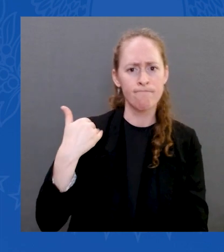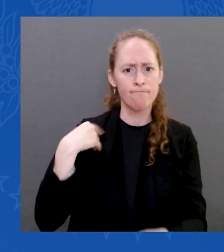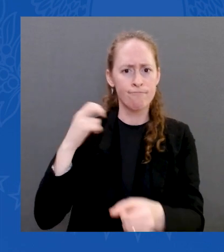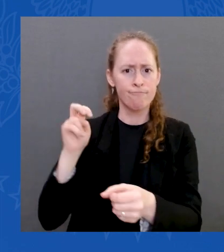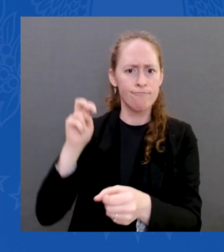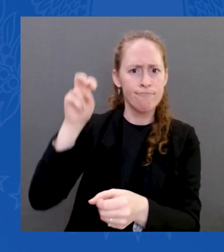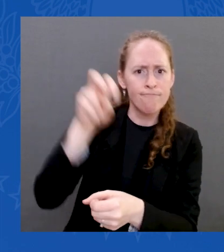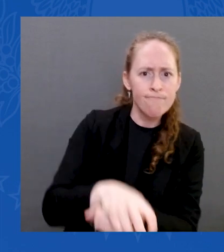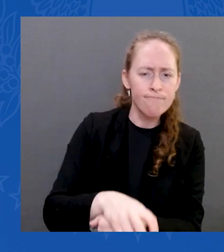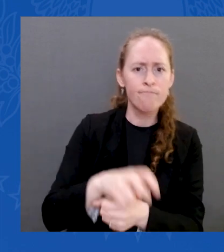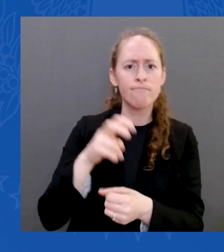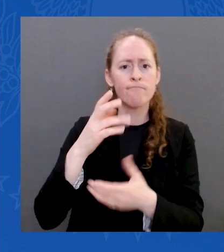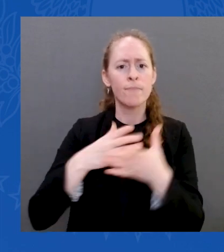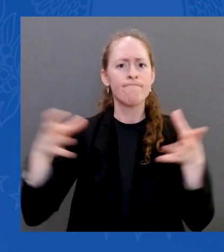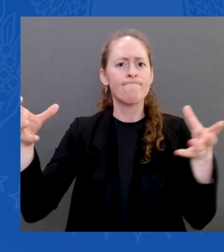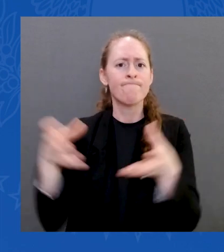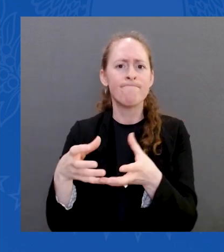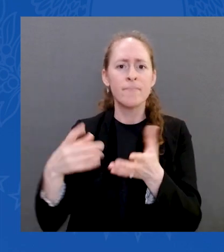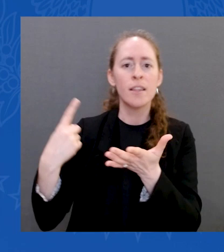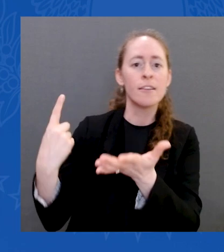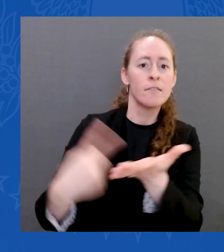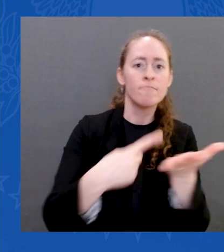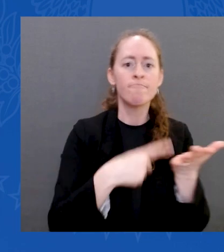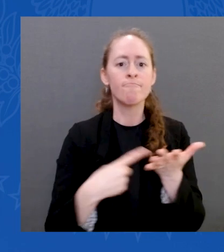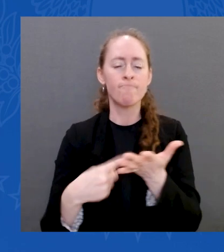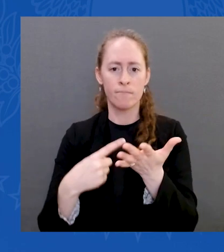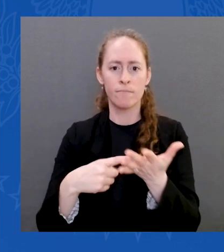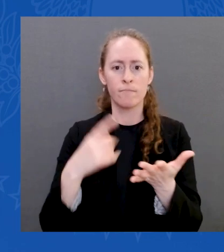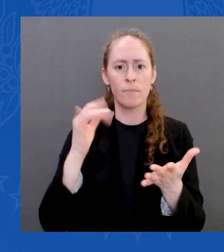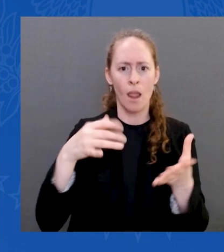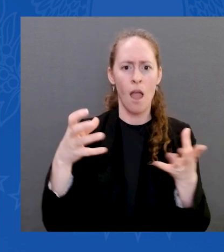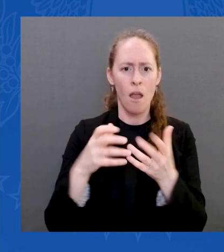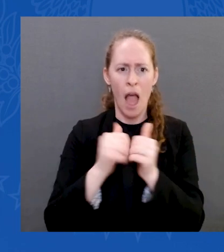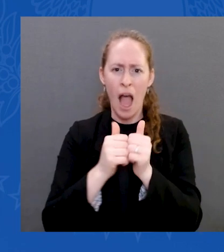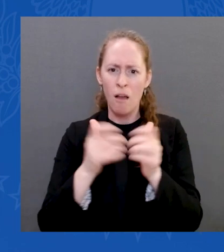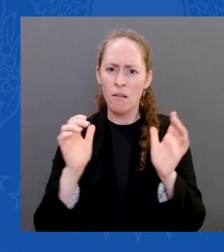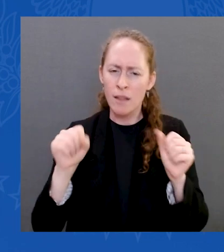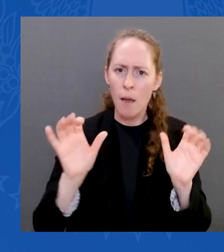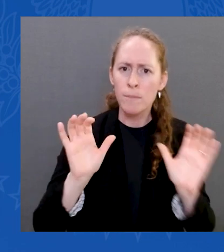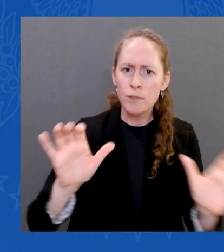how to bring it into the -- into the -- you know, the 21st century -- the 20th century, at the time.